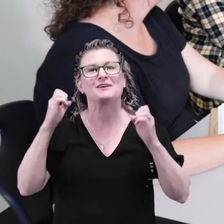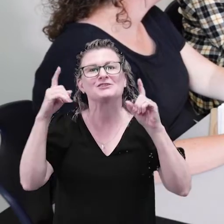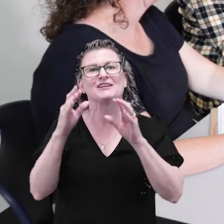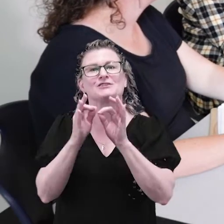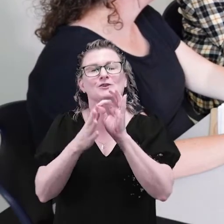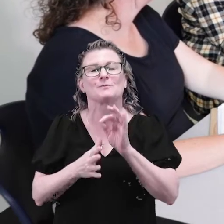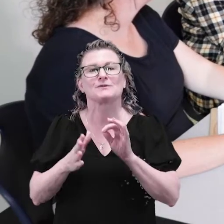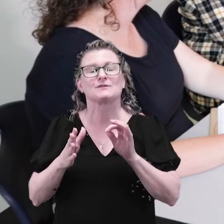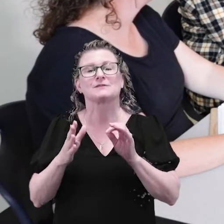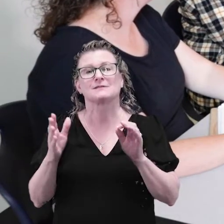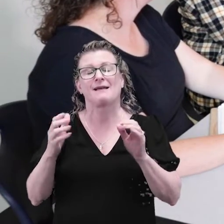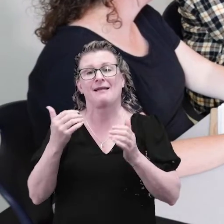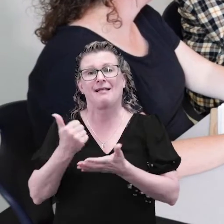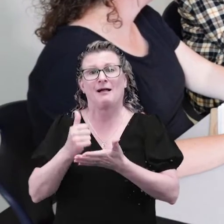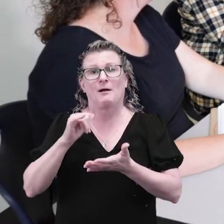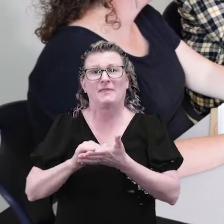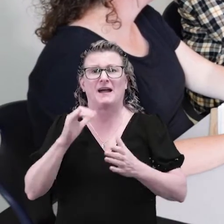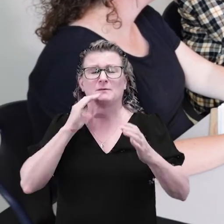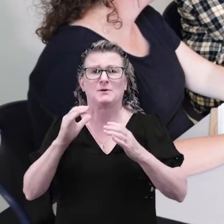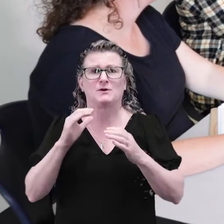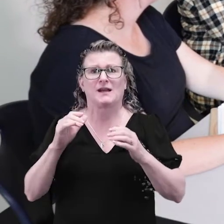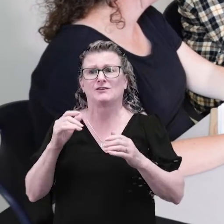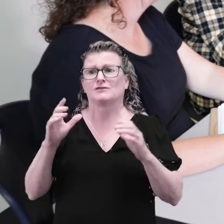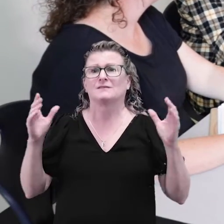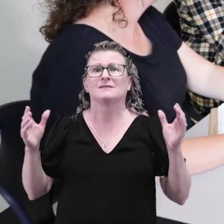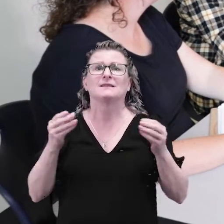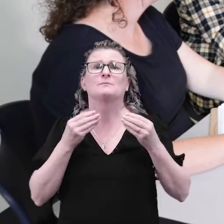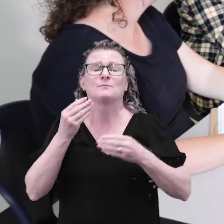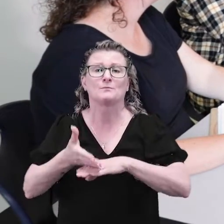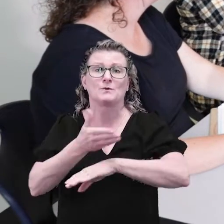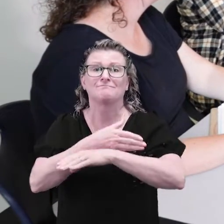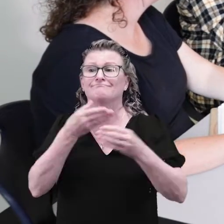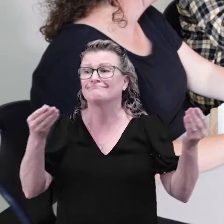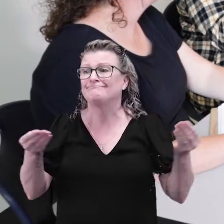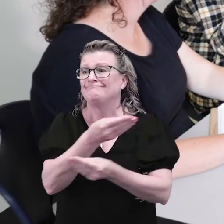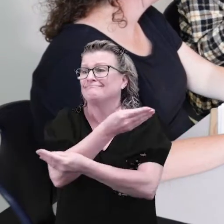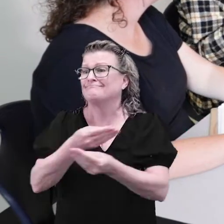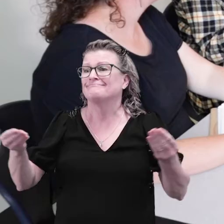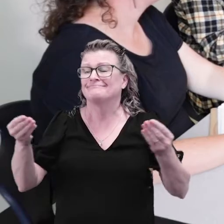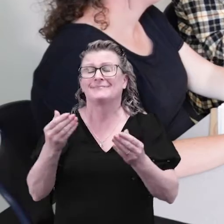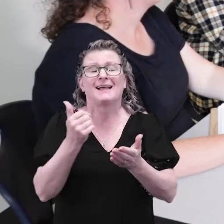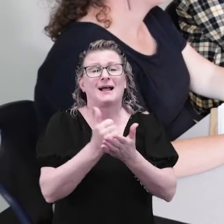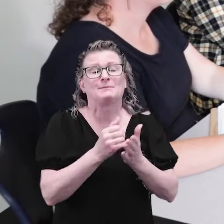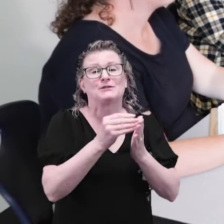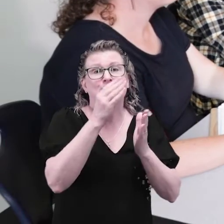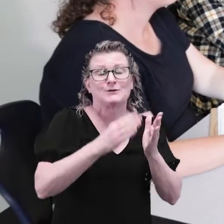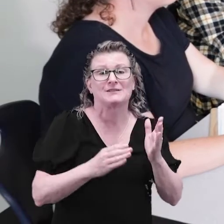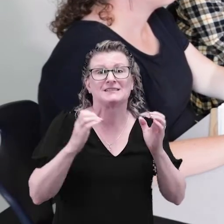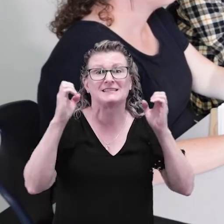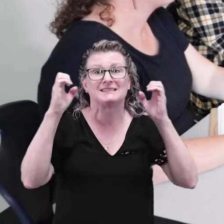Our educational interpreters bridge that communication gap by helping our students, their educators, and their peers understand each